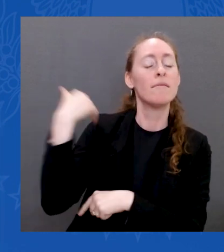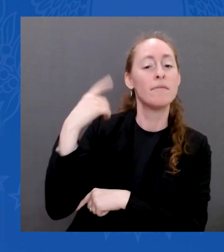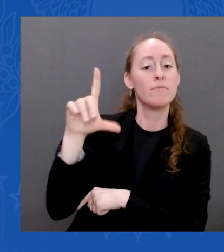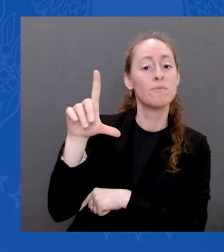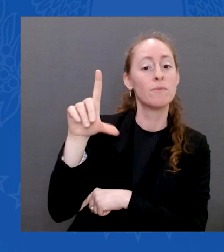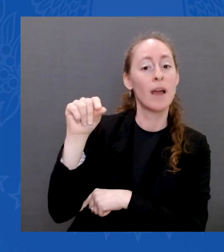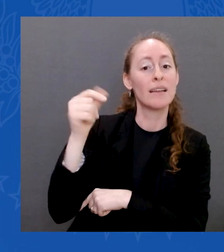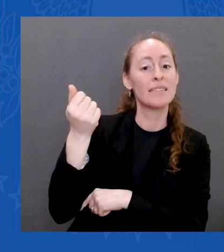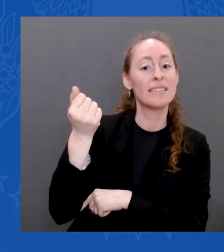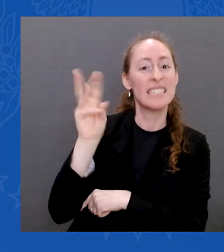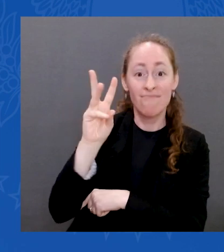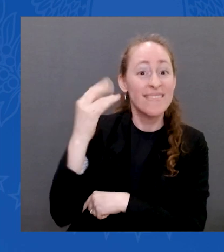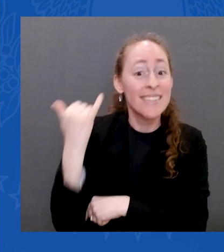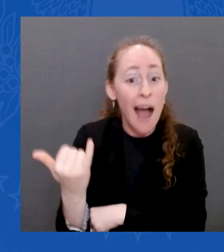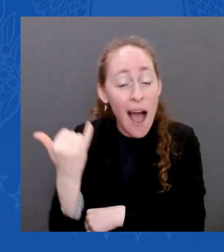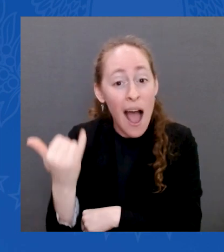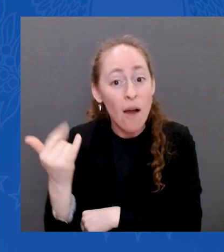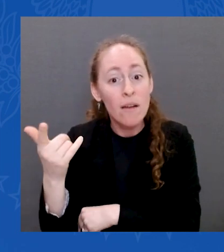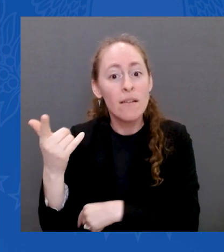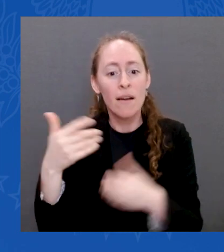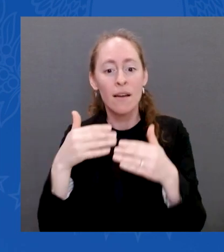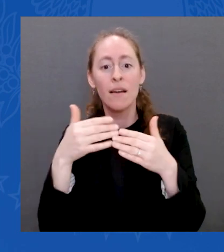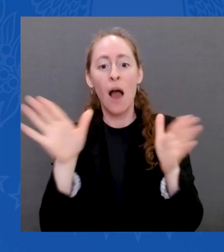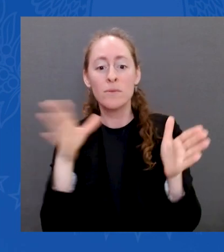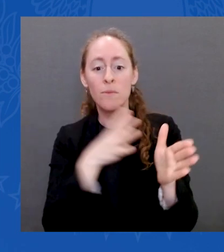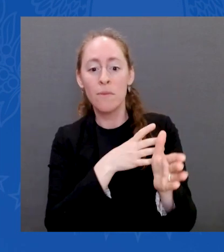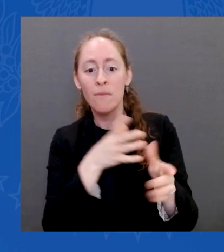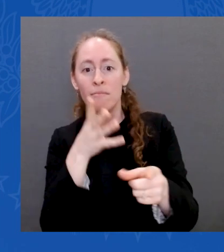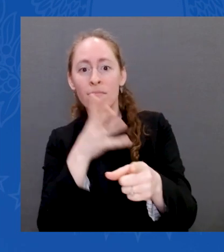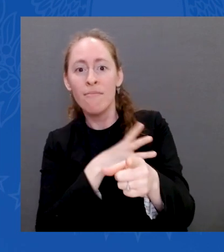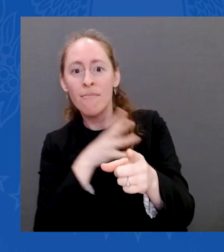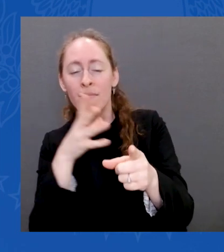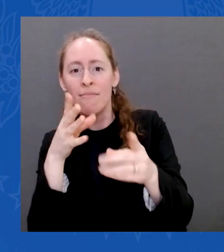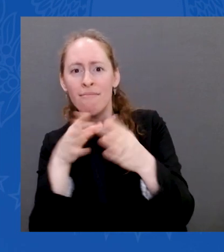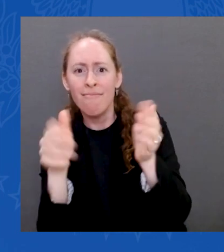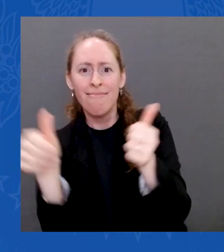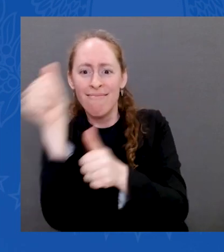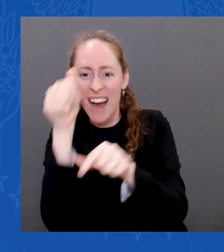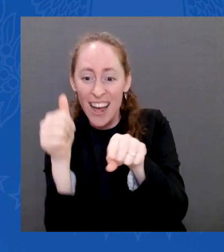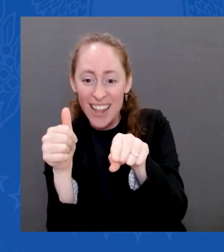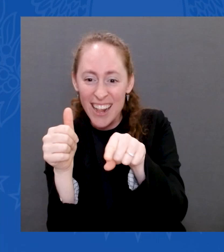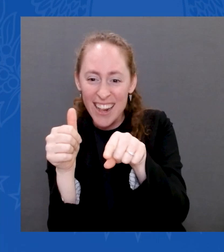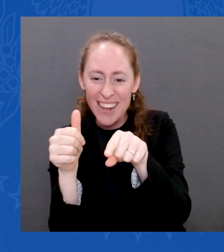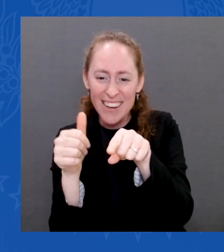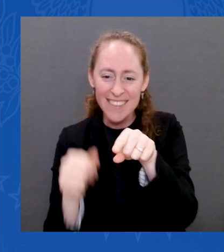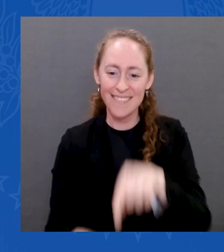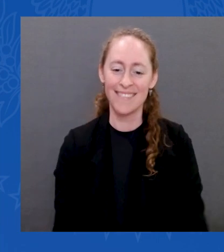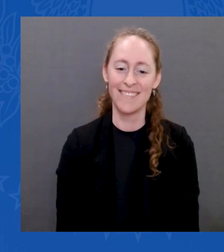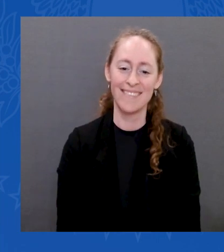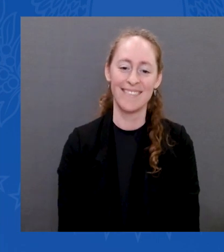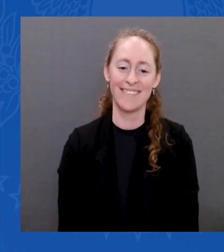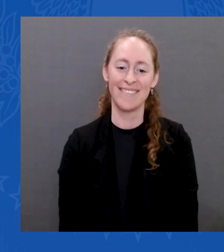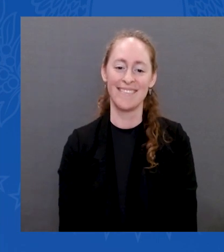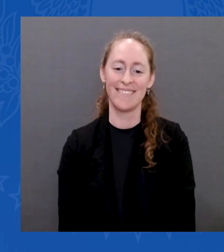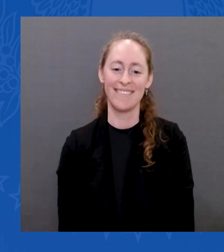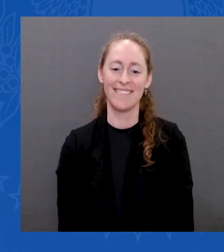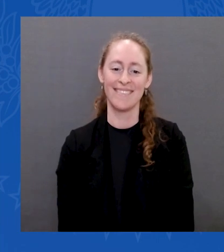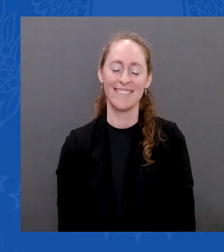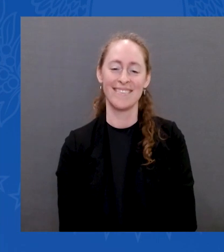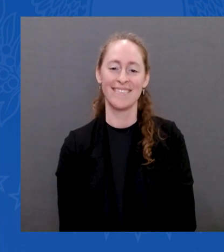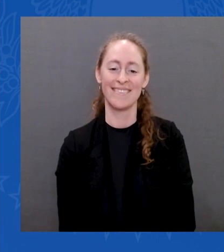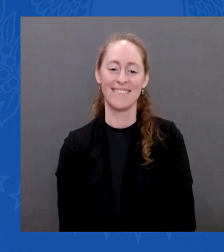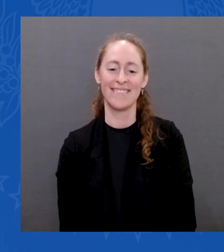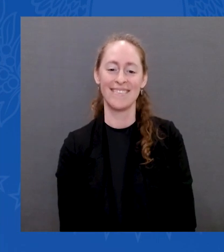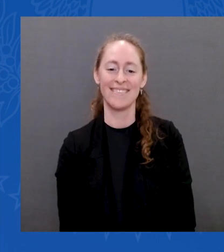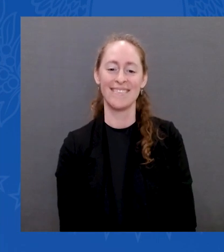That's because she's always used to being on time just to go.